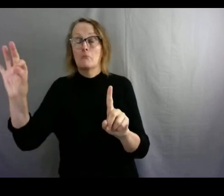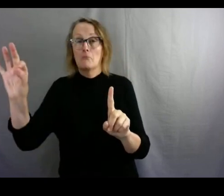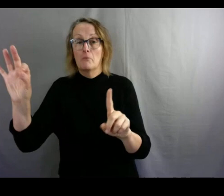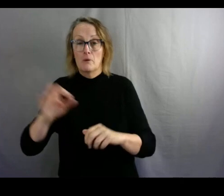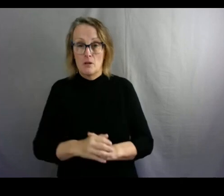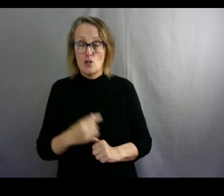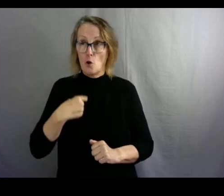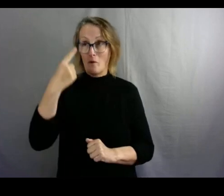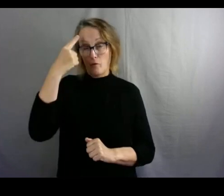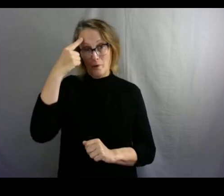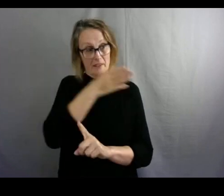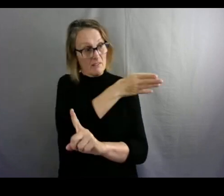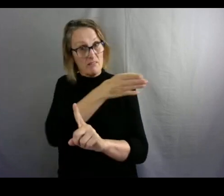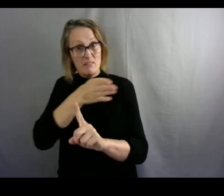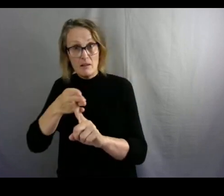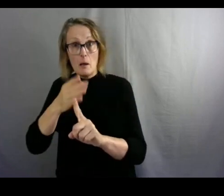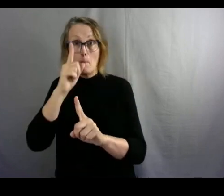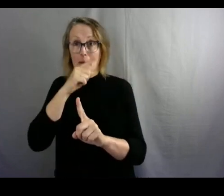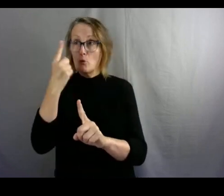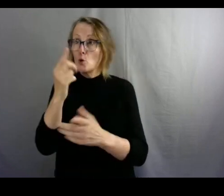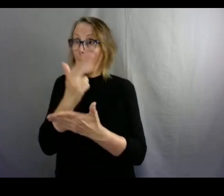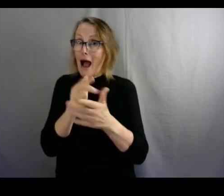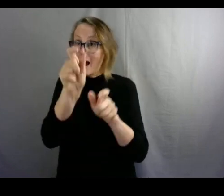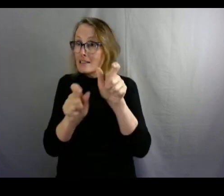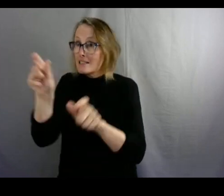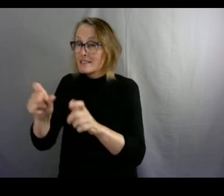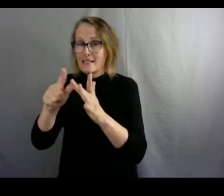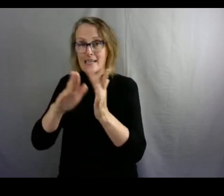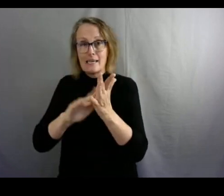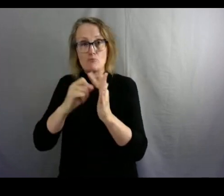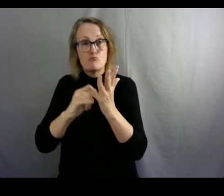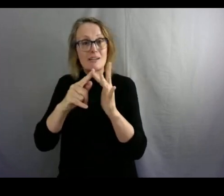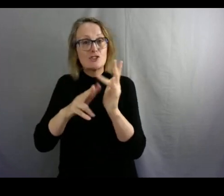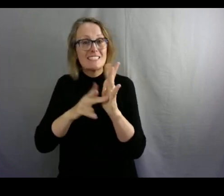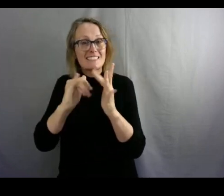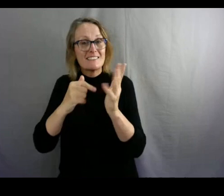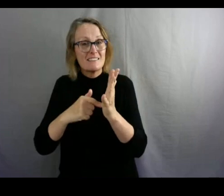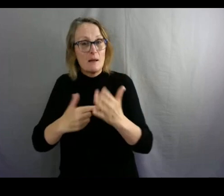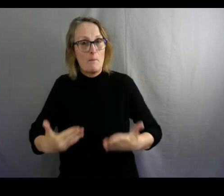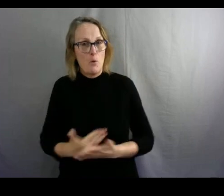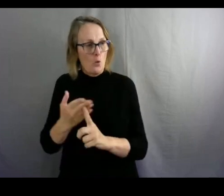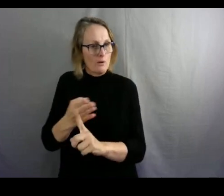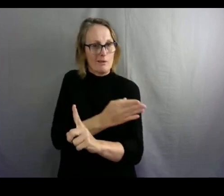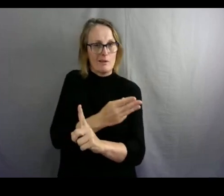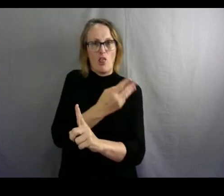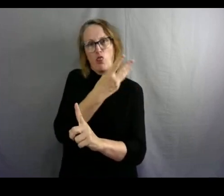the generation of the artist who were born in the '30s was all of a sudden challenged